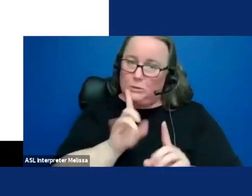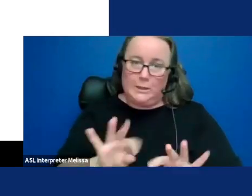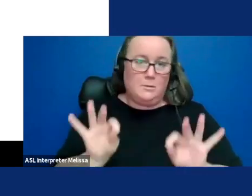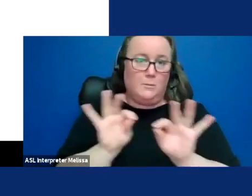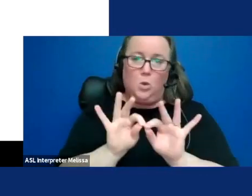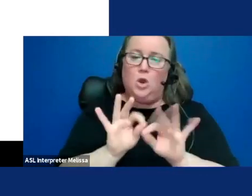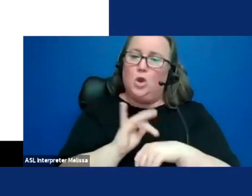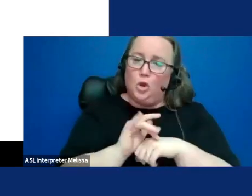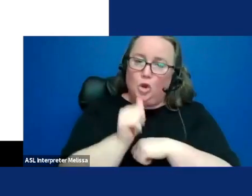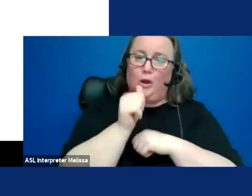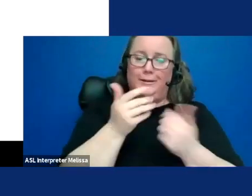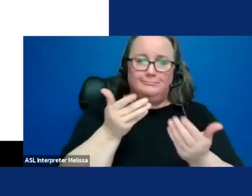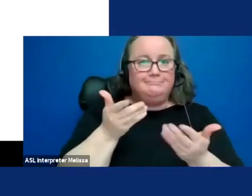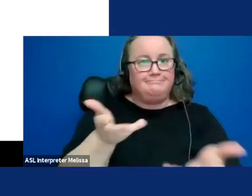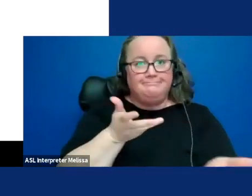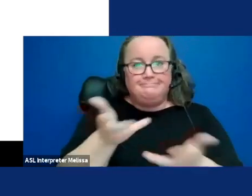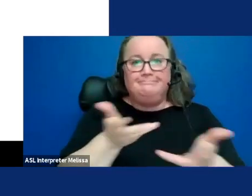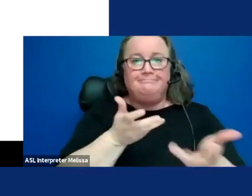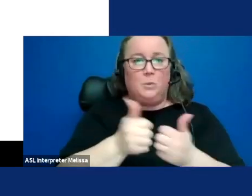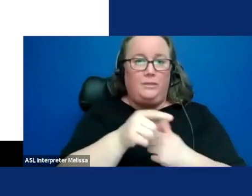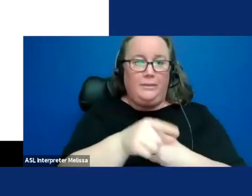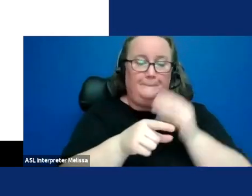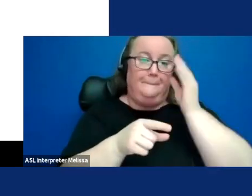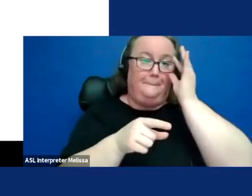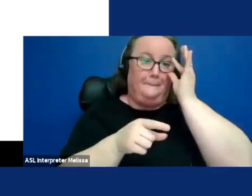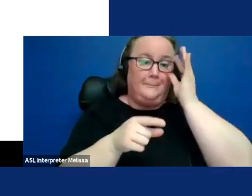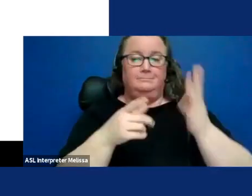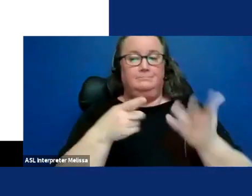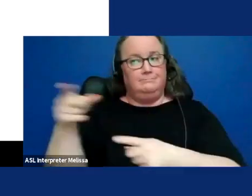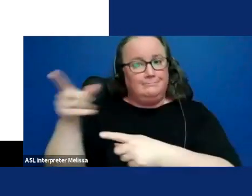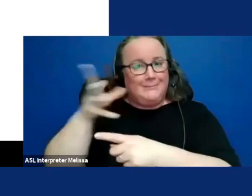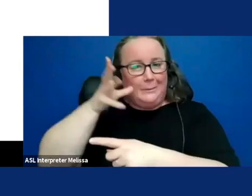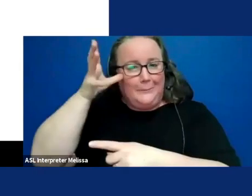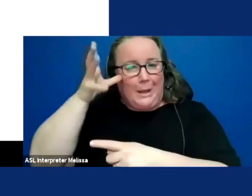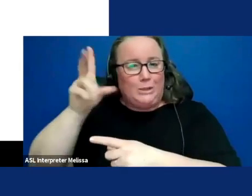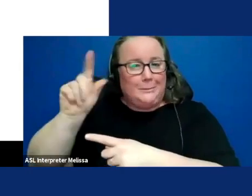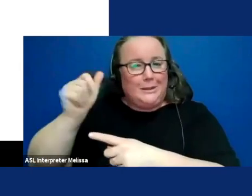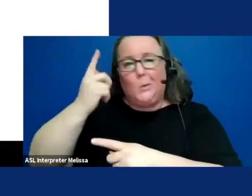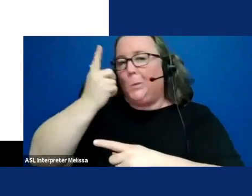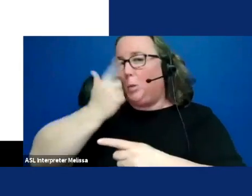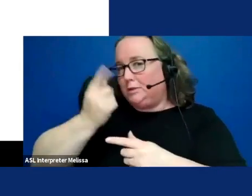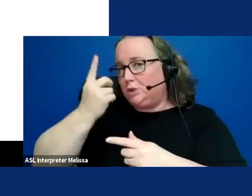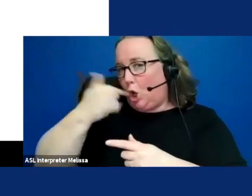them about what does this parent's disability really look like? What services can mitigate that risk,